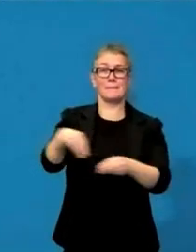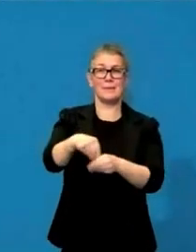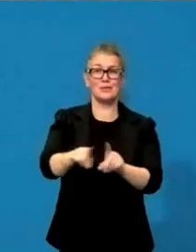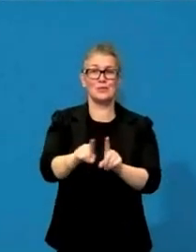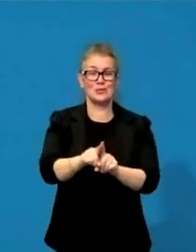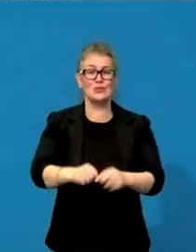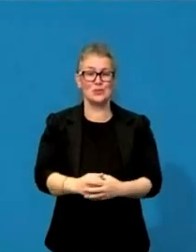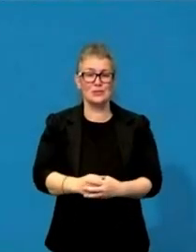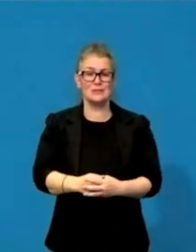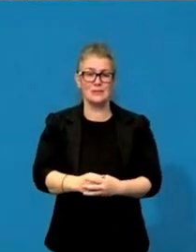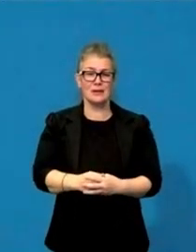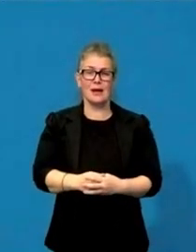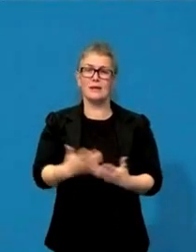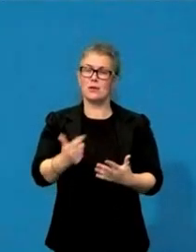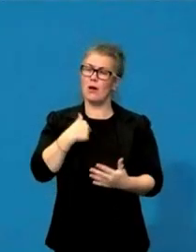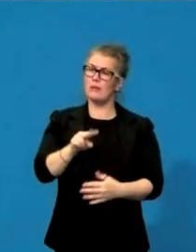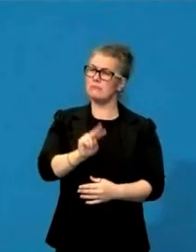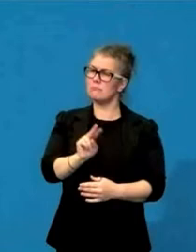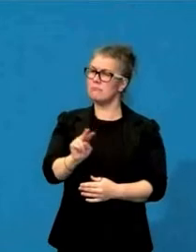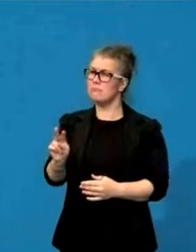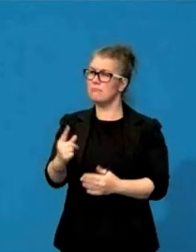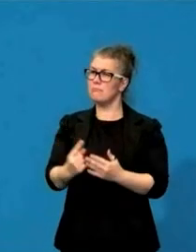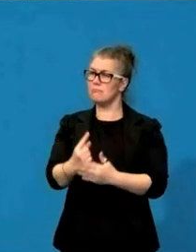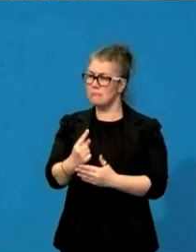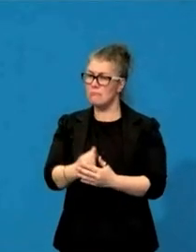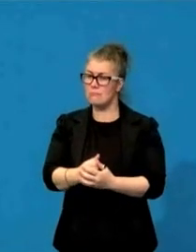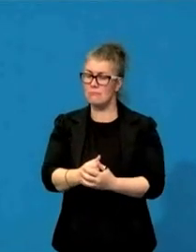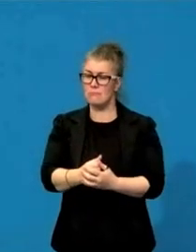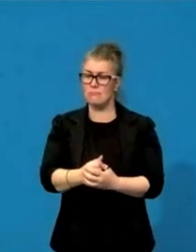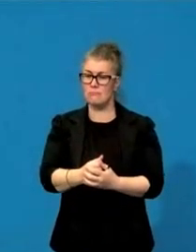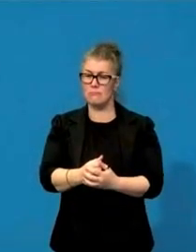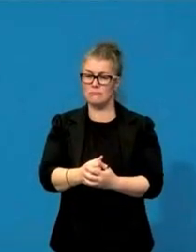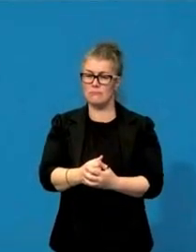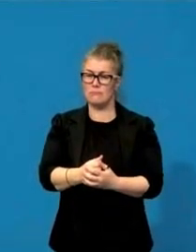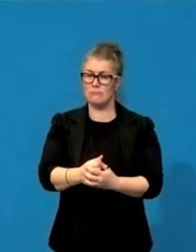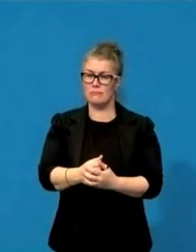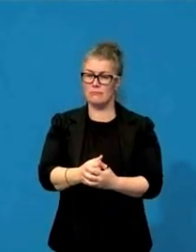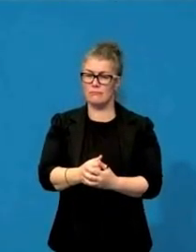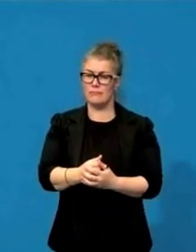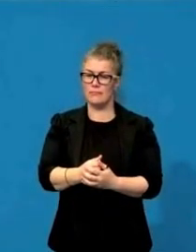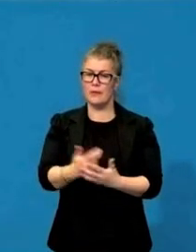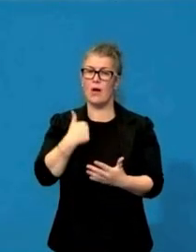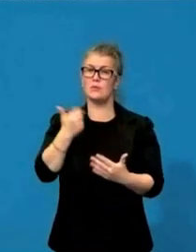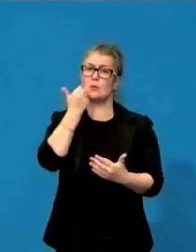And so I was - and the role I was playing sort of in the background in organising the -